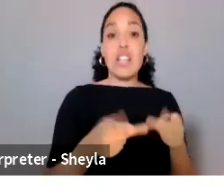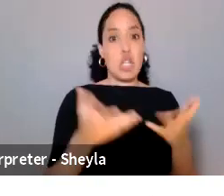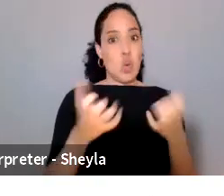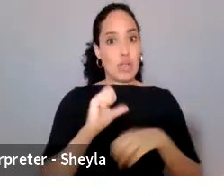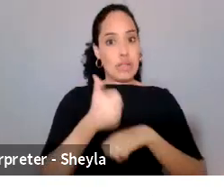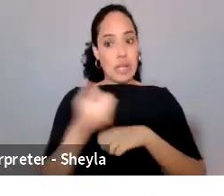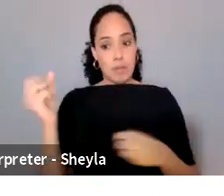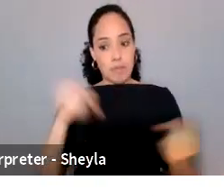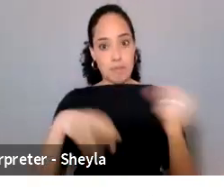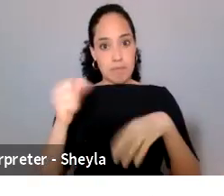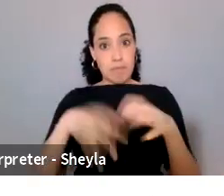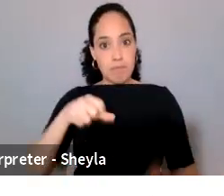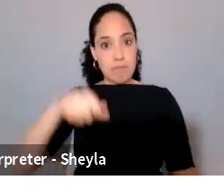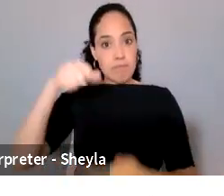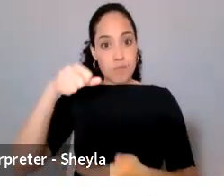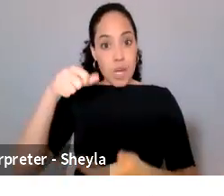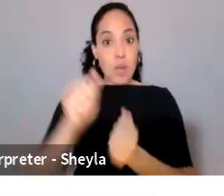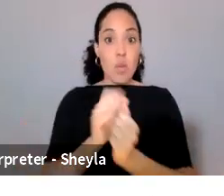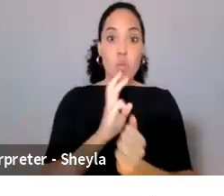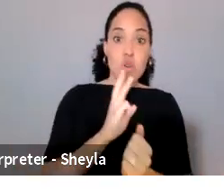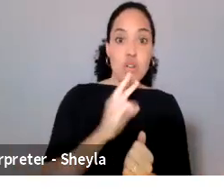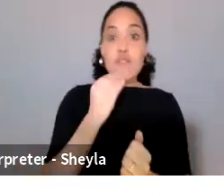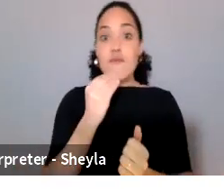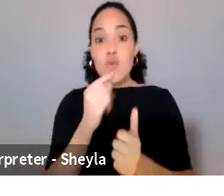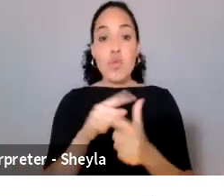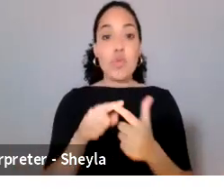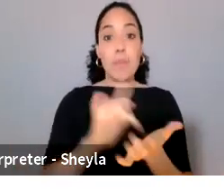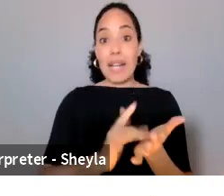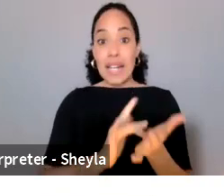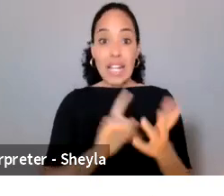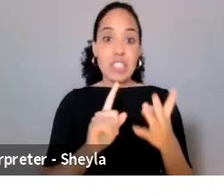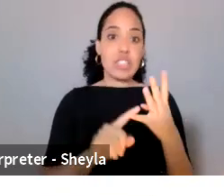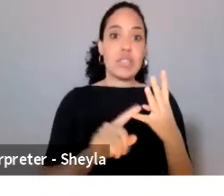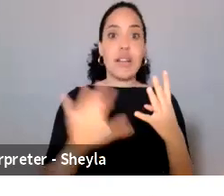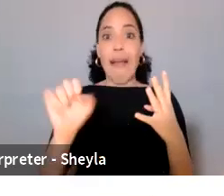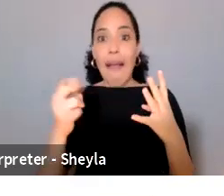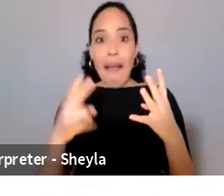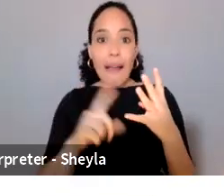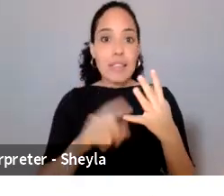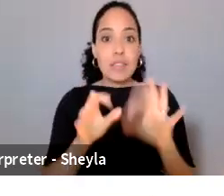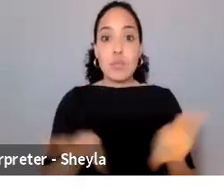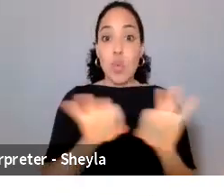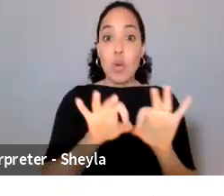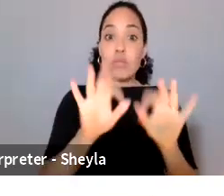food medications cash important documents extra clothing flashlight batteries and other things